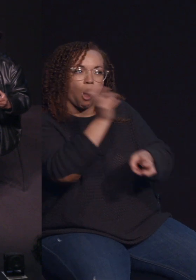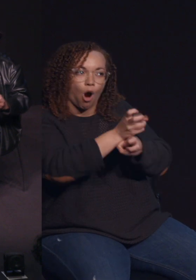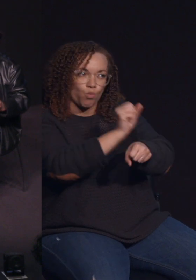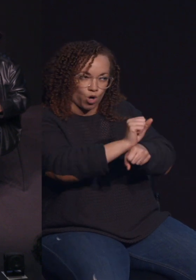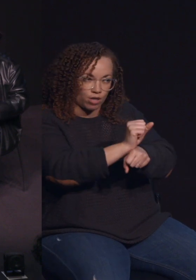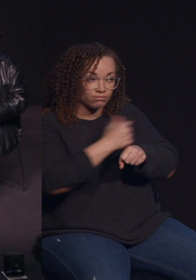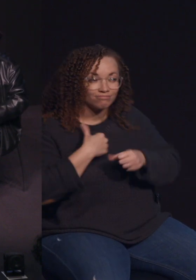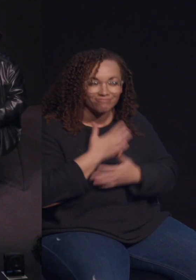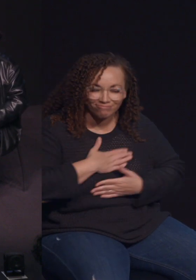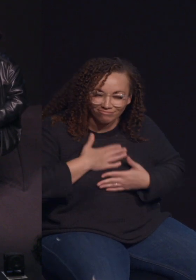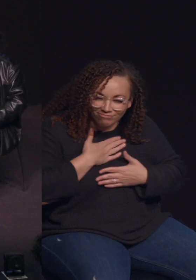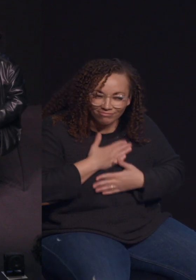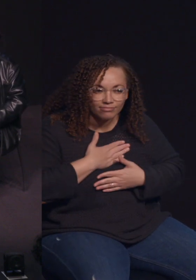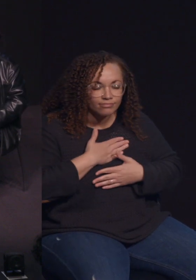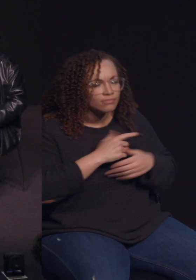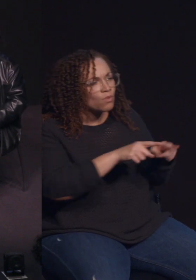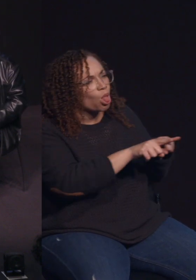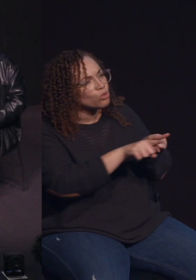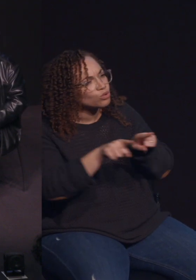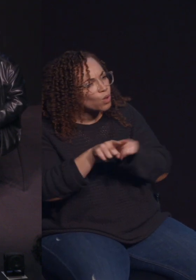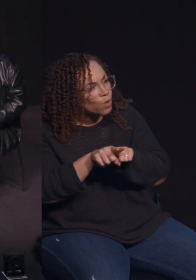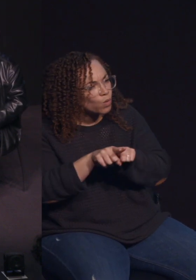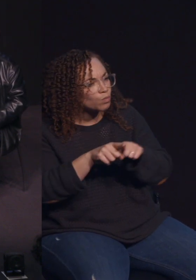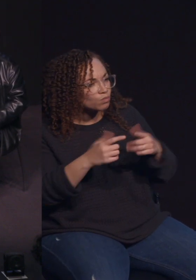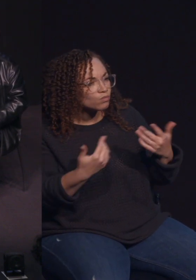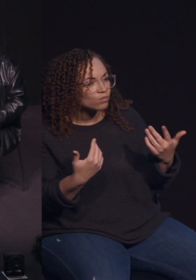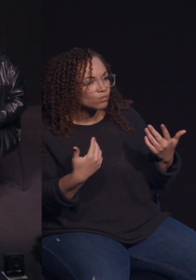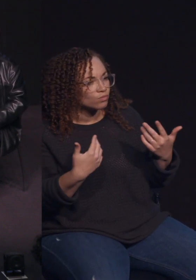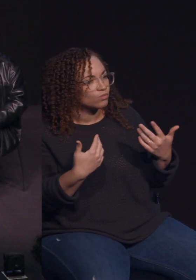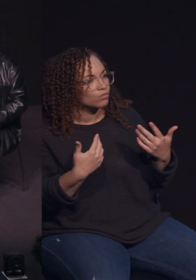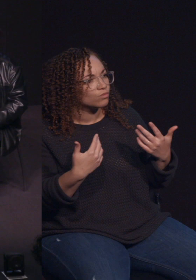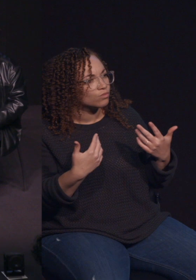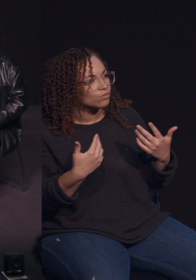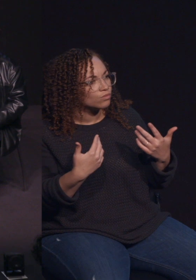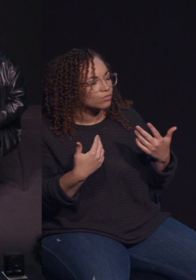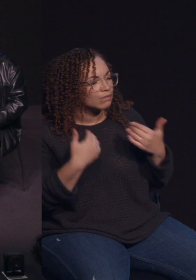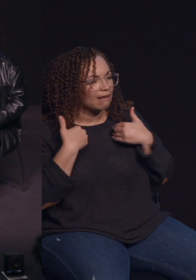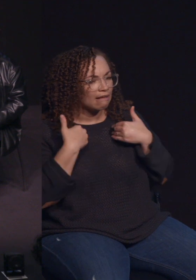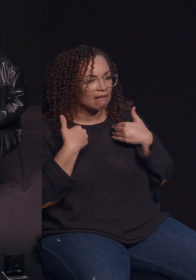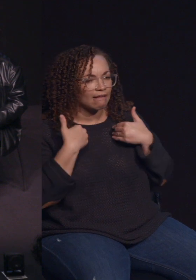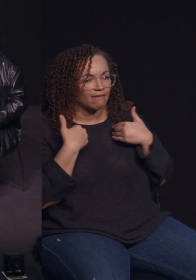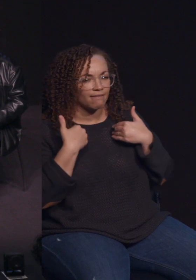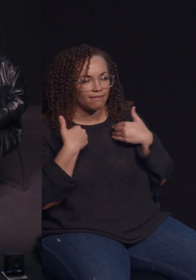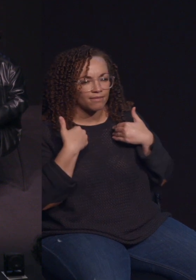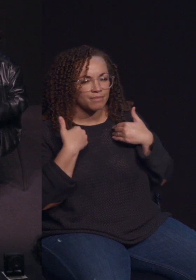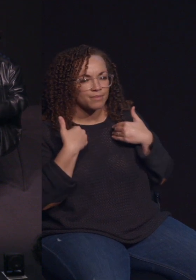But also too is that we had a way of helping each other out, you know?